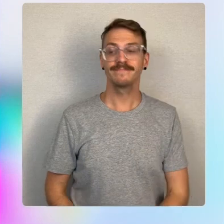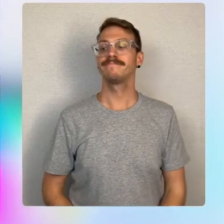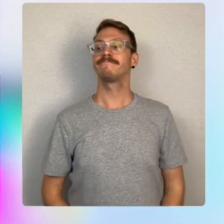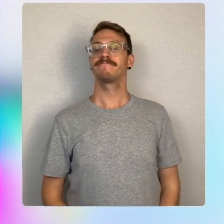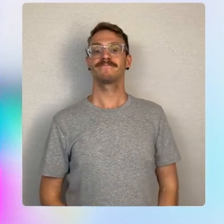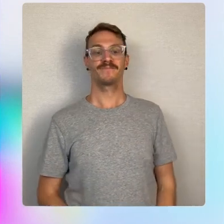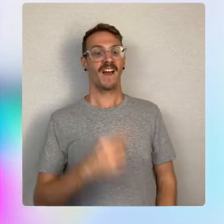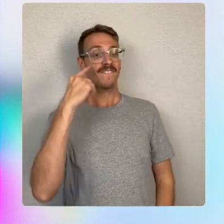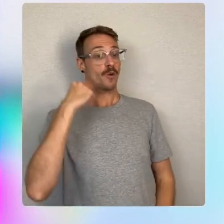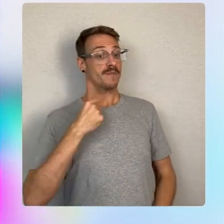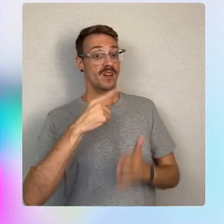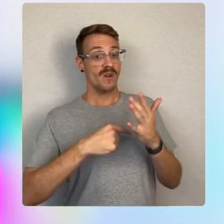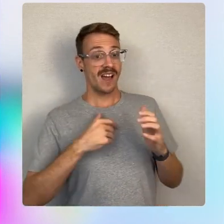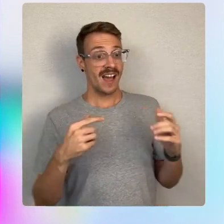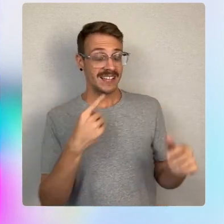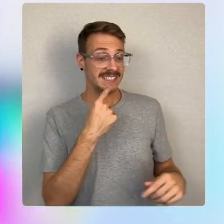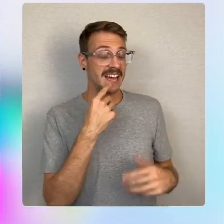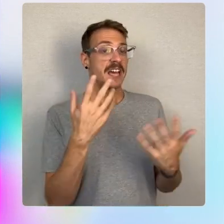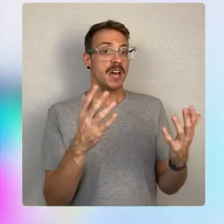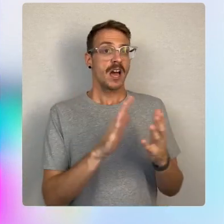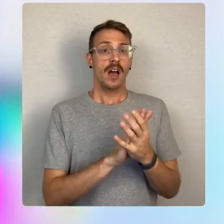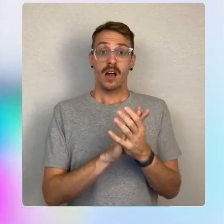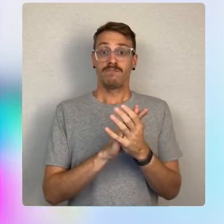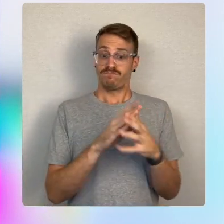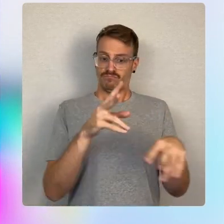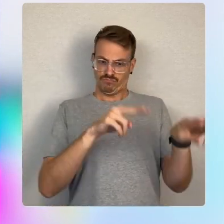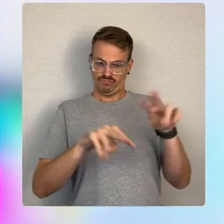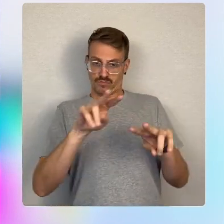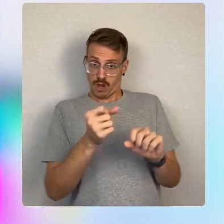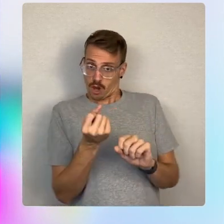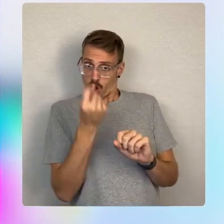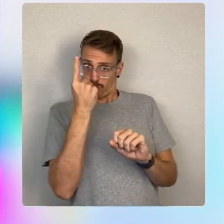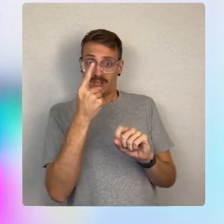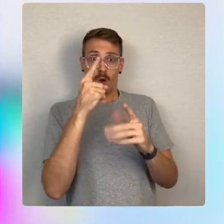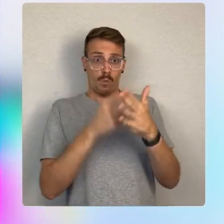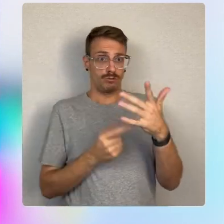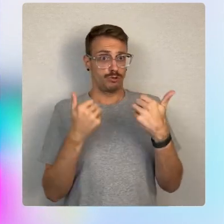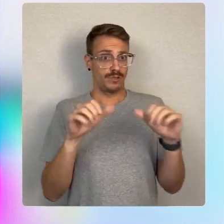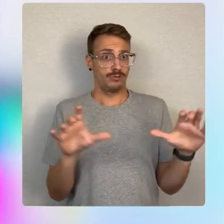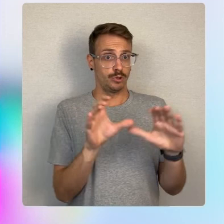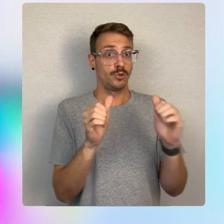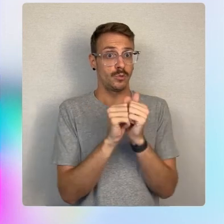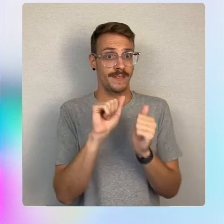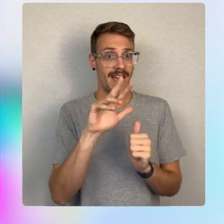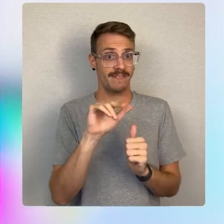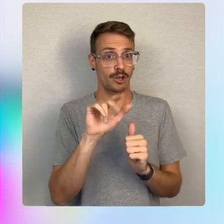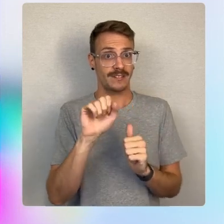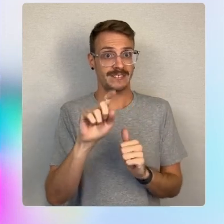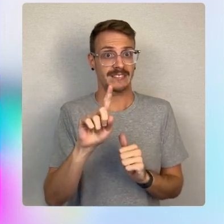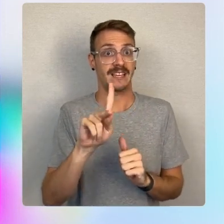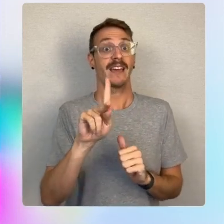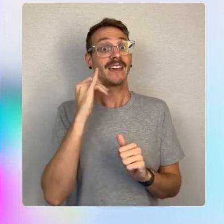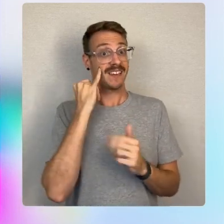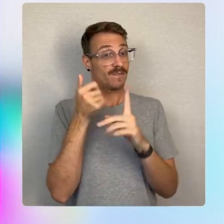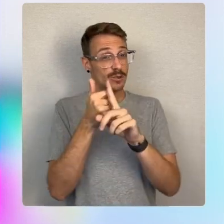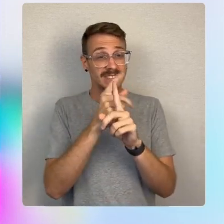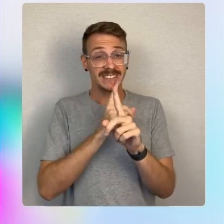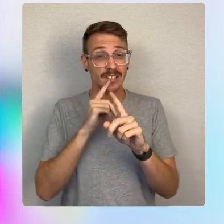For me, what I'd say is you know, understand what you're trying to actually accomplish here within Avatar SDK, if you're a single player game